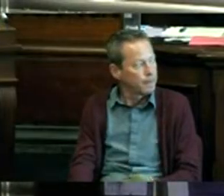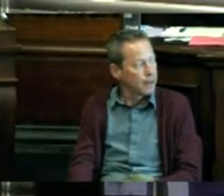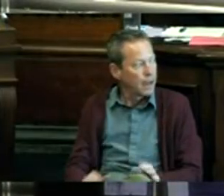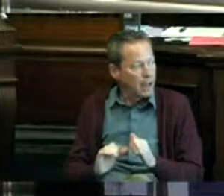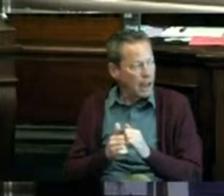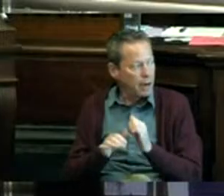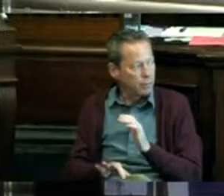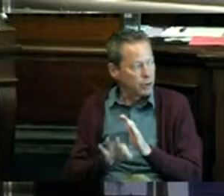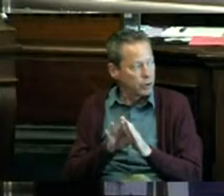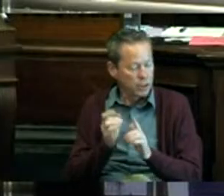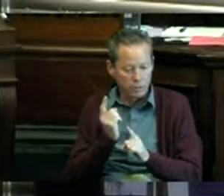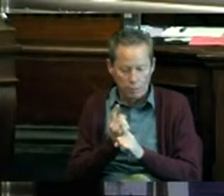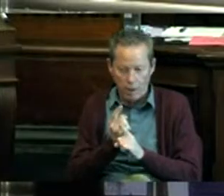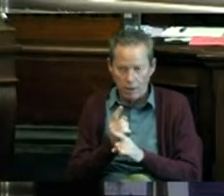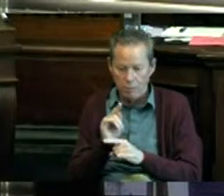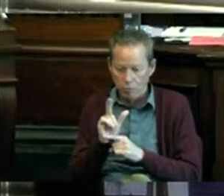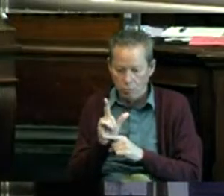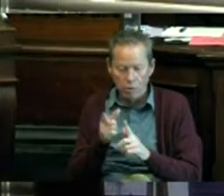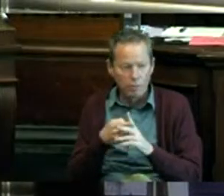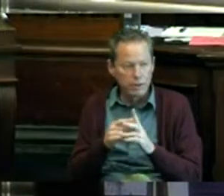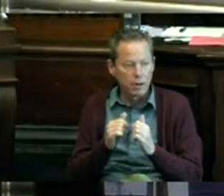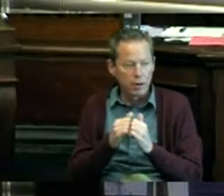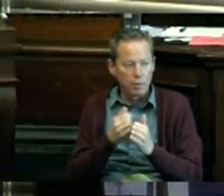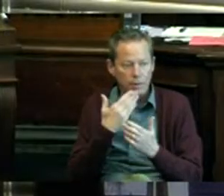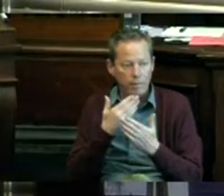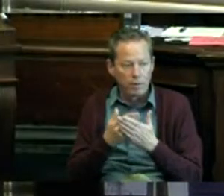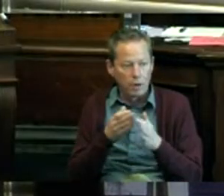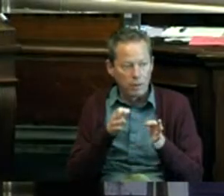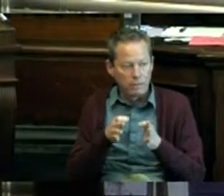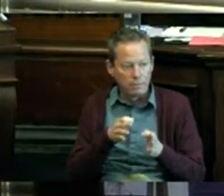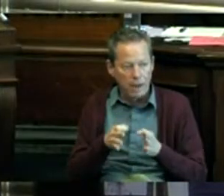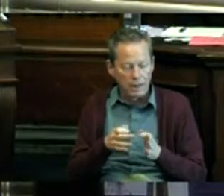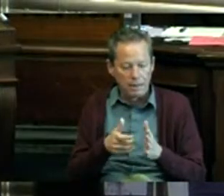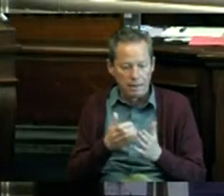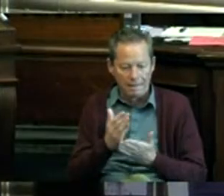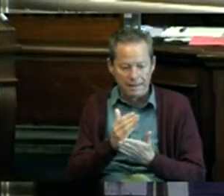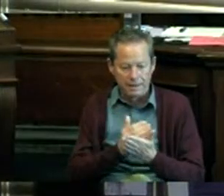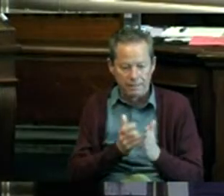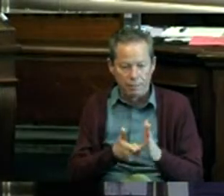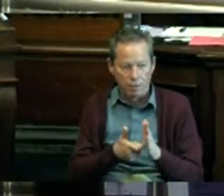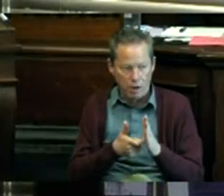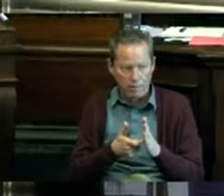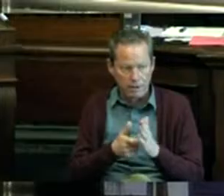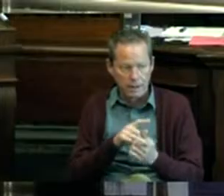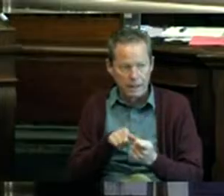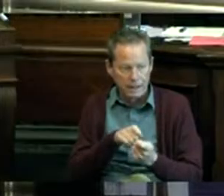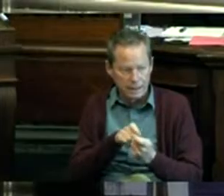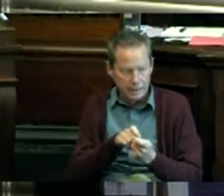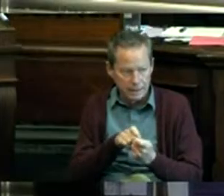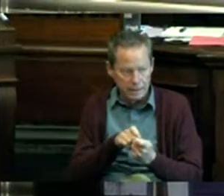get the best product for the best price. How we chose the